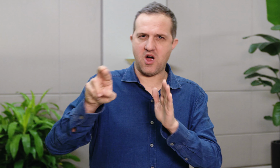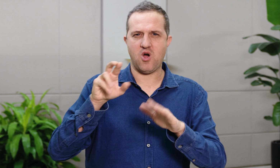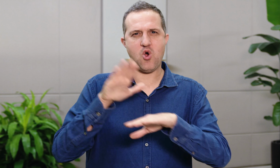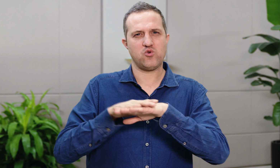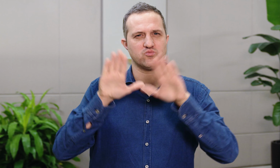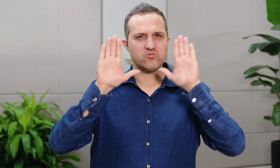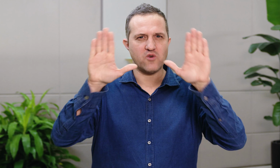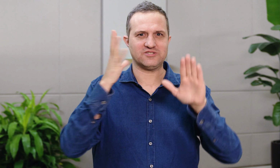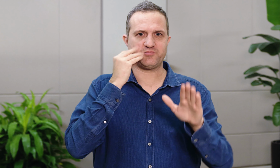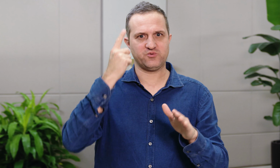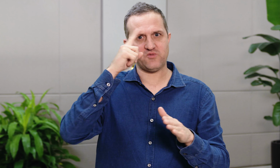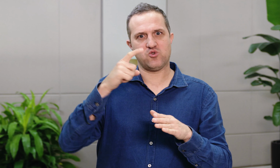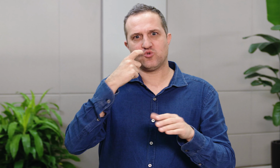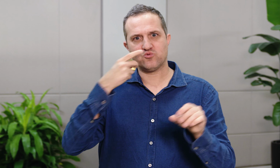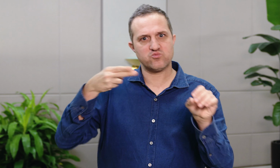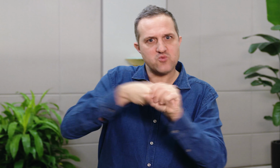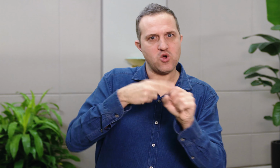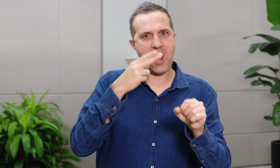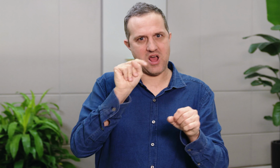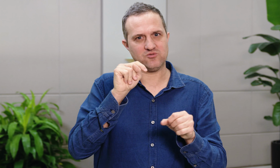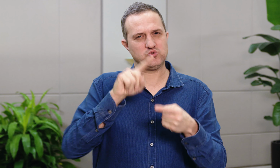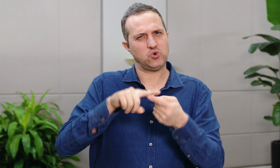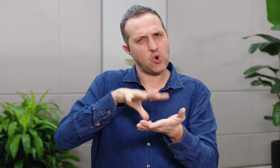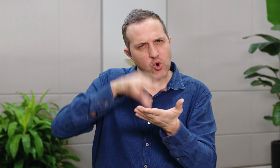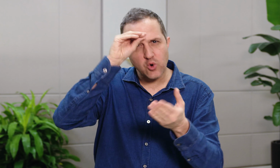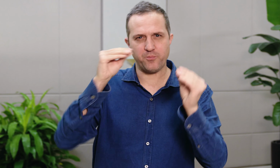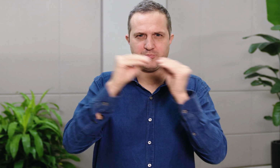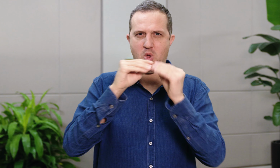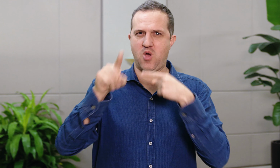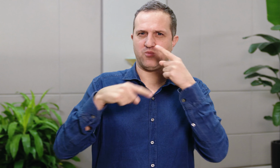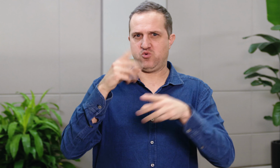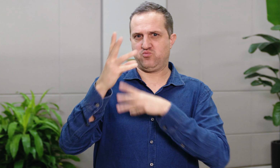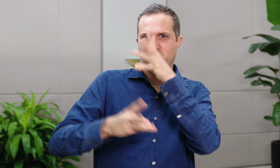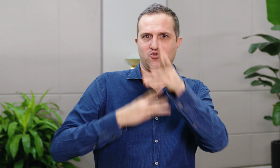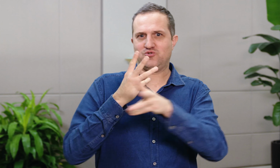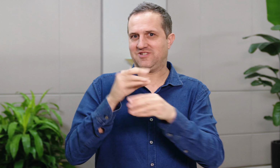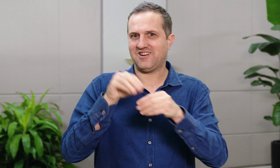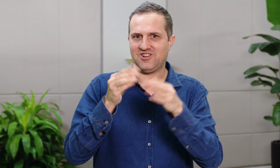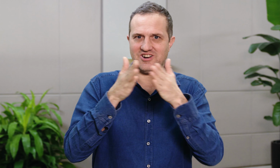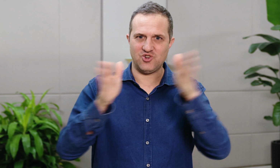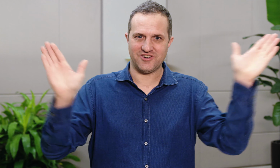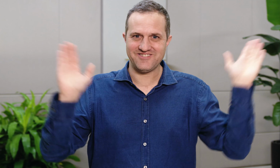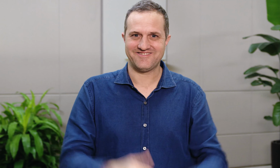to have a wonderful experience and to learn more about the world in general.